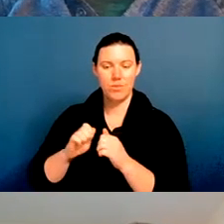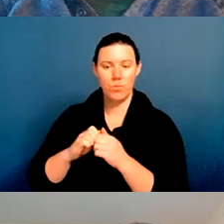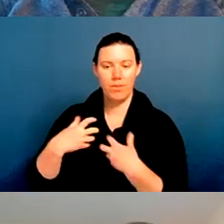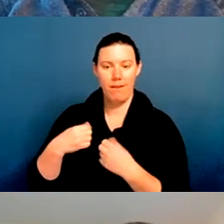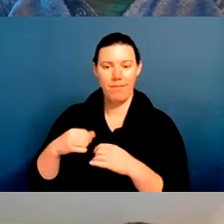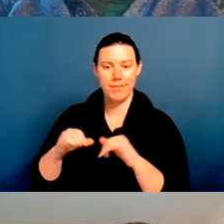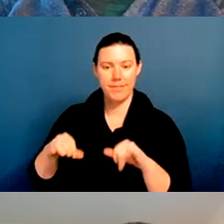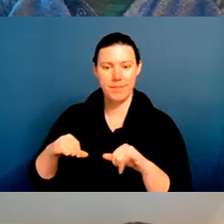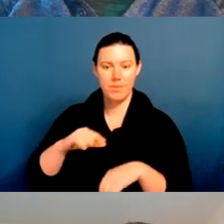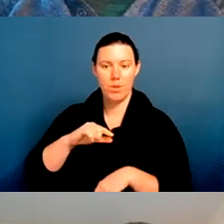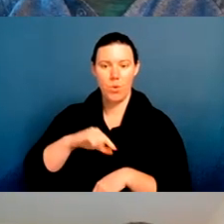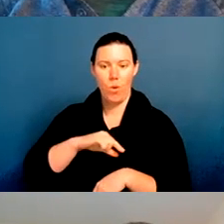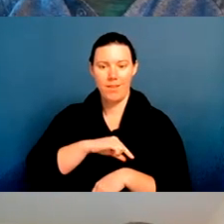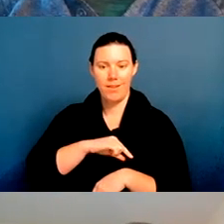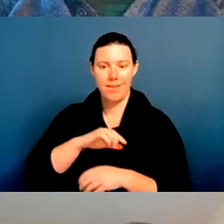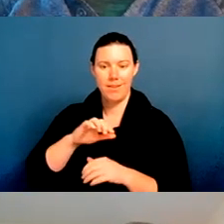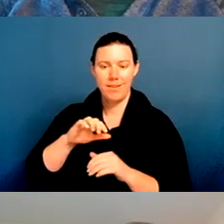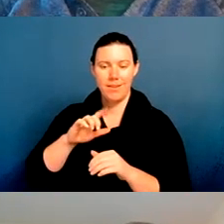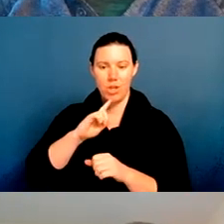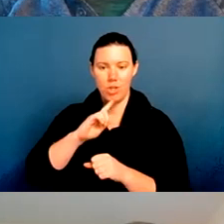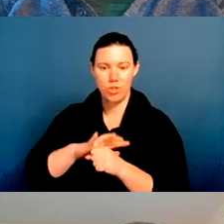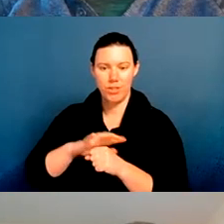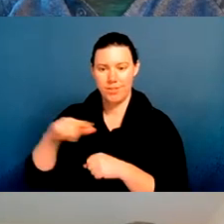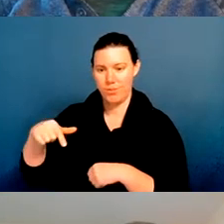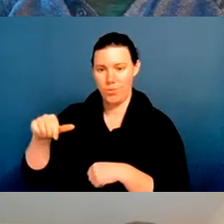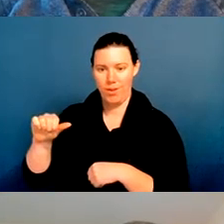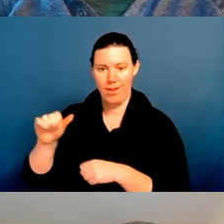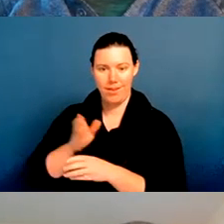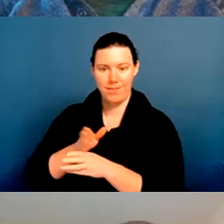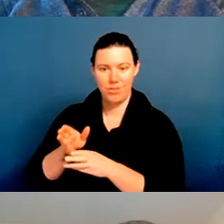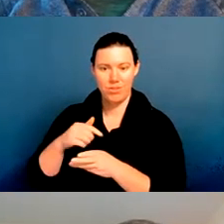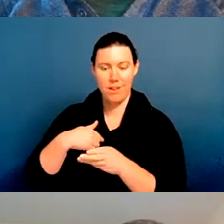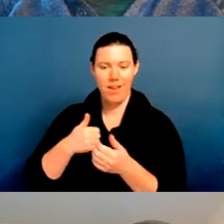and I'm assisting Ashley on this project, and I use he/him pronouns, thank you.